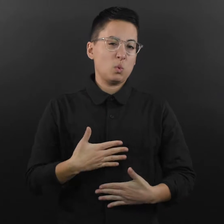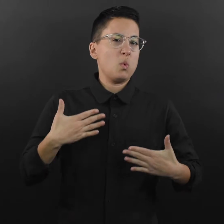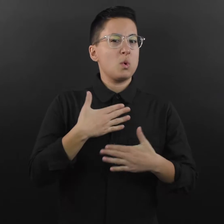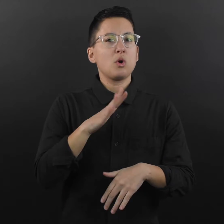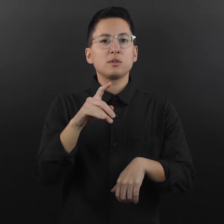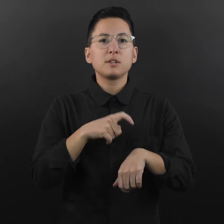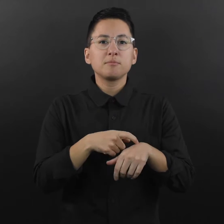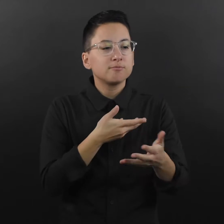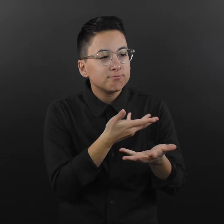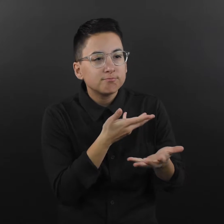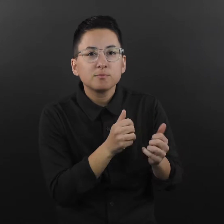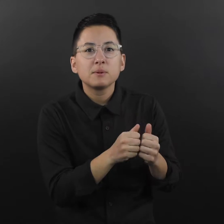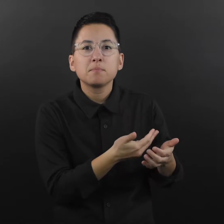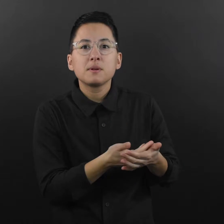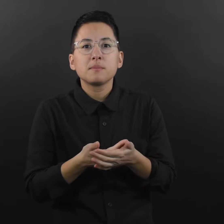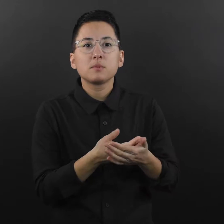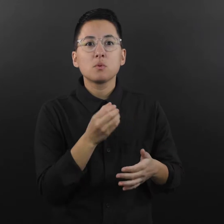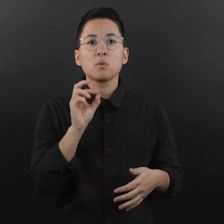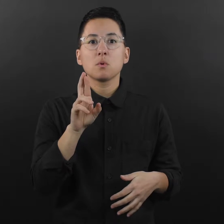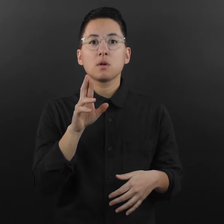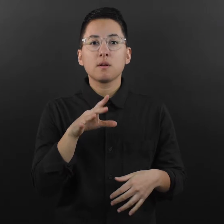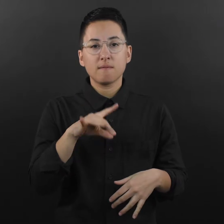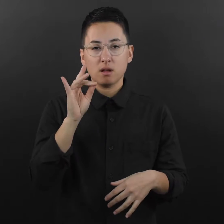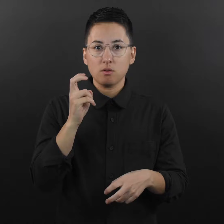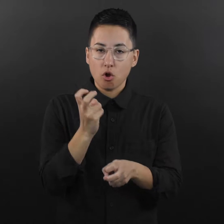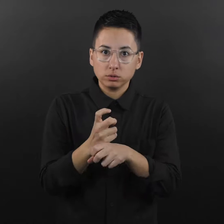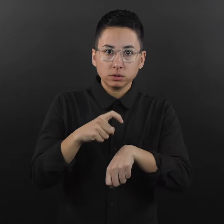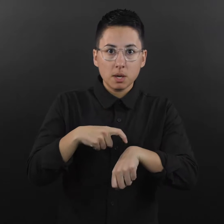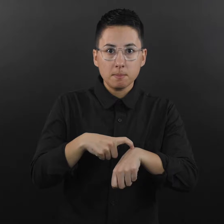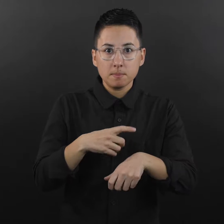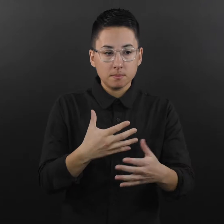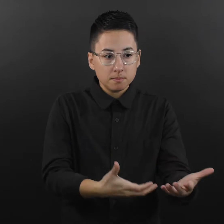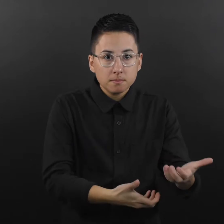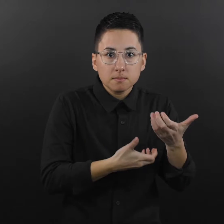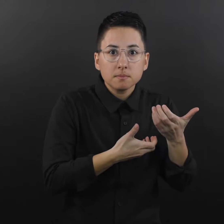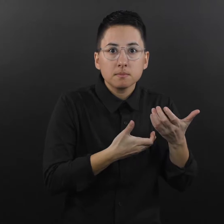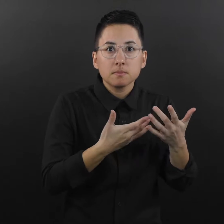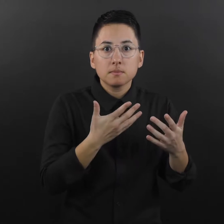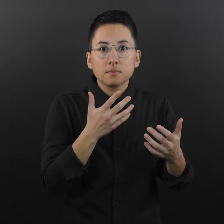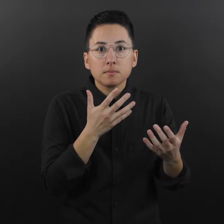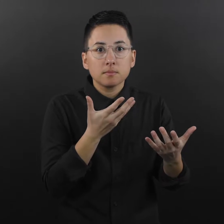time with your baby or find it difficult to hold, comfort, or play with your baby.